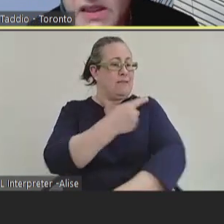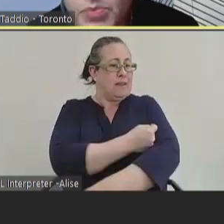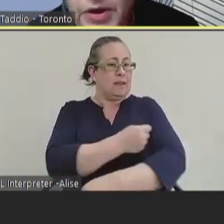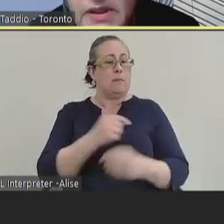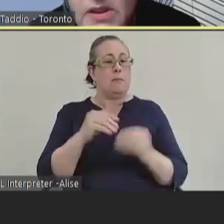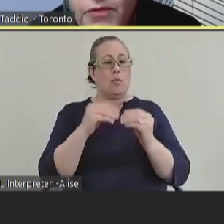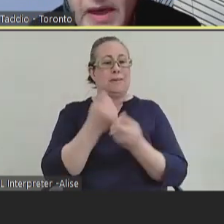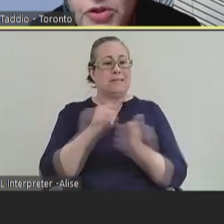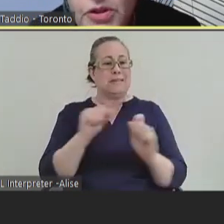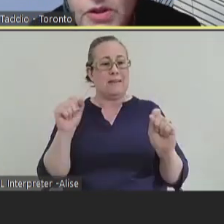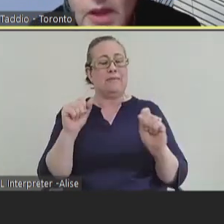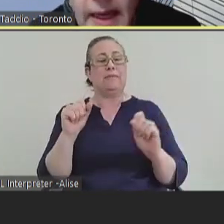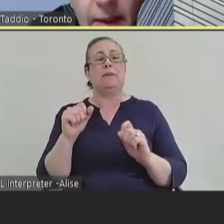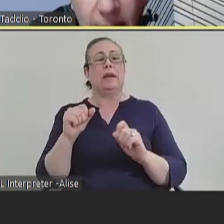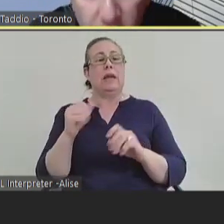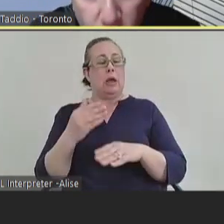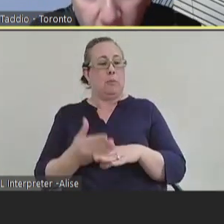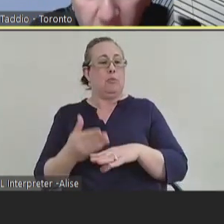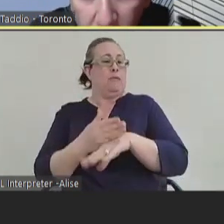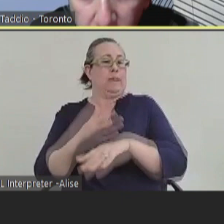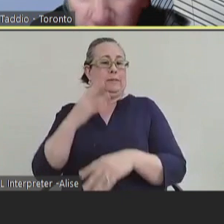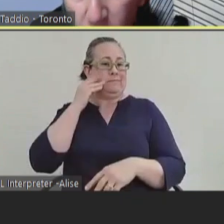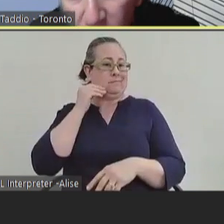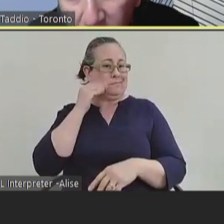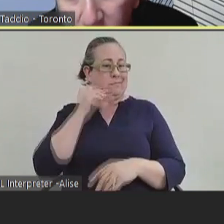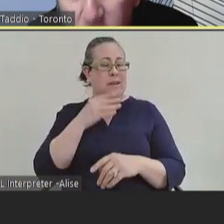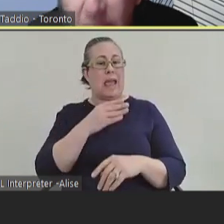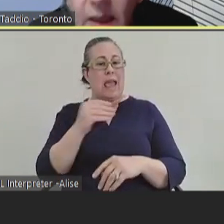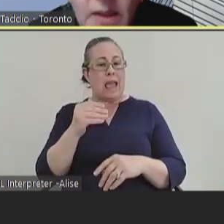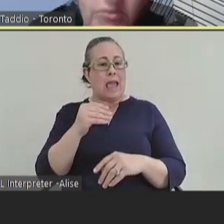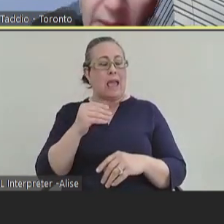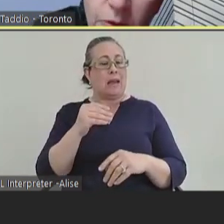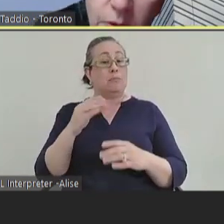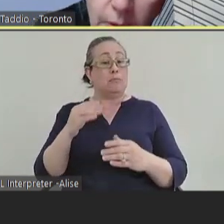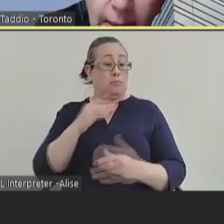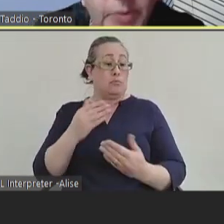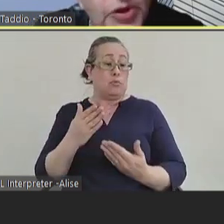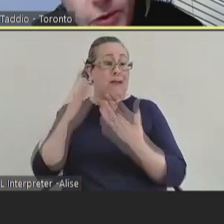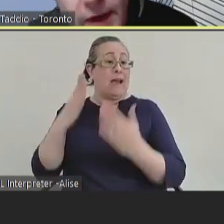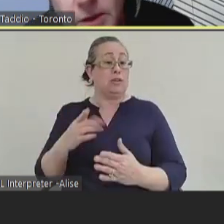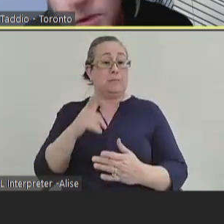experience of patients and as well of providers because if patients are happier, providers are